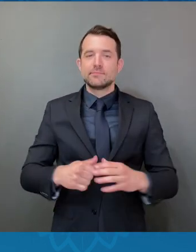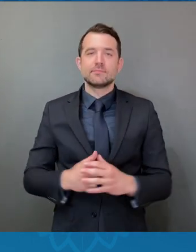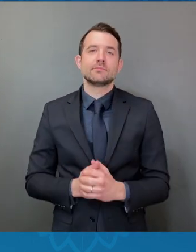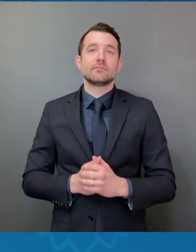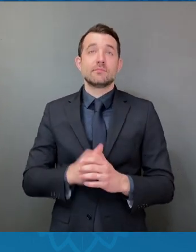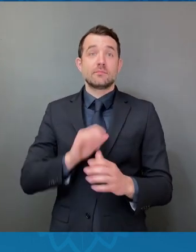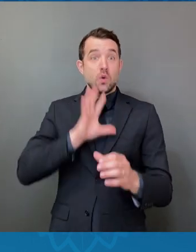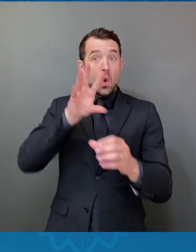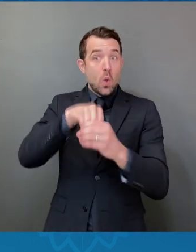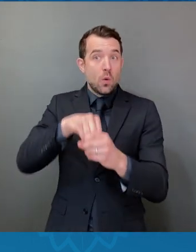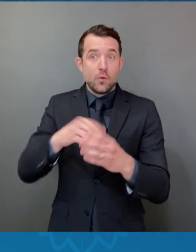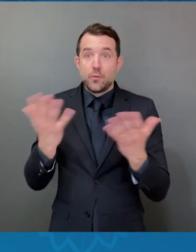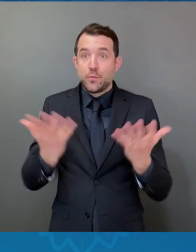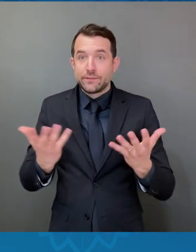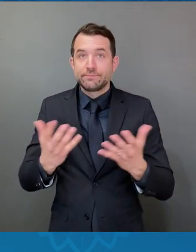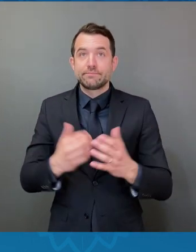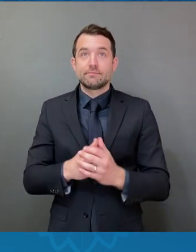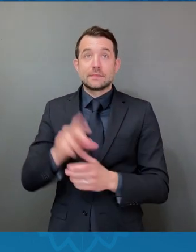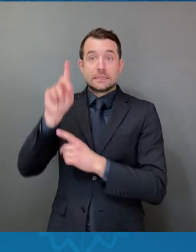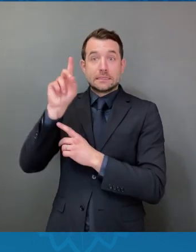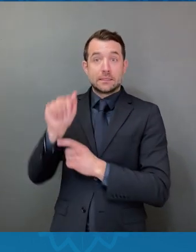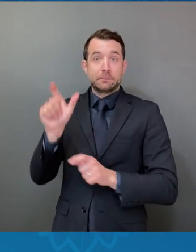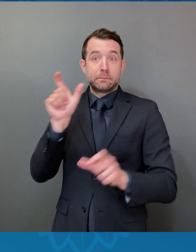in the design of election procedures.